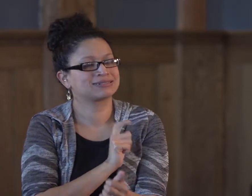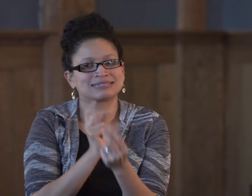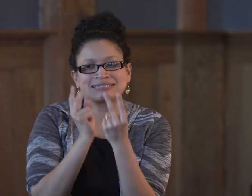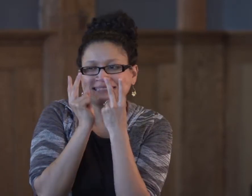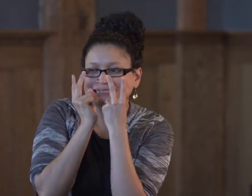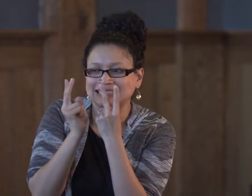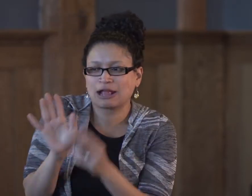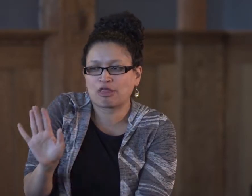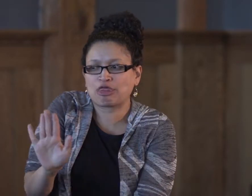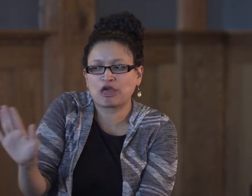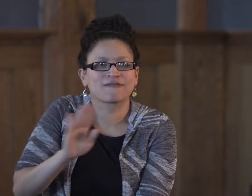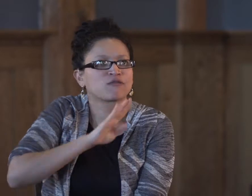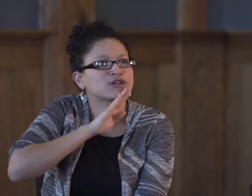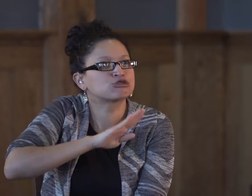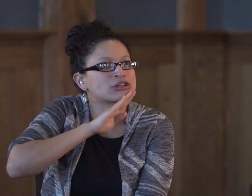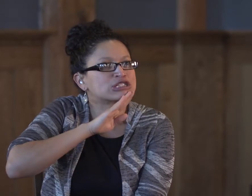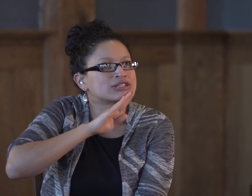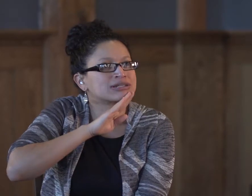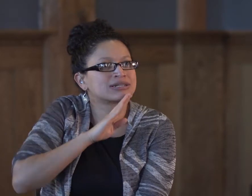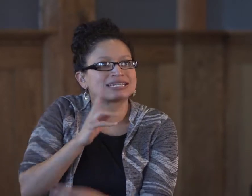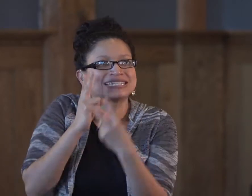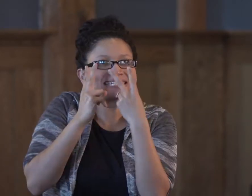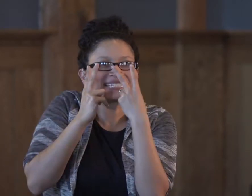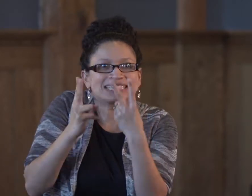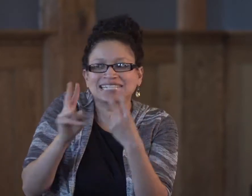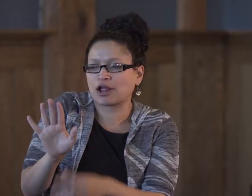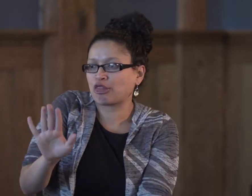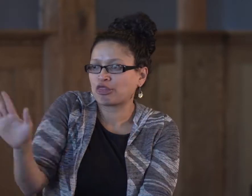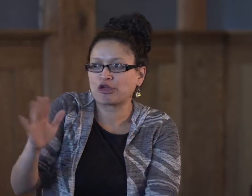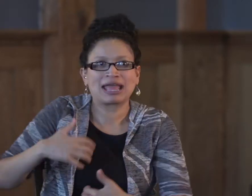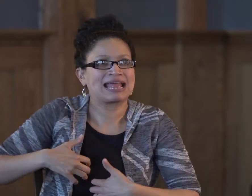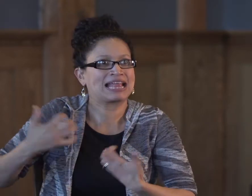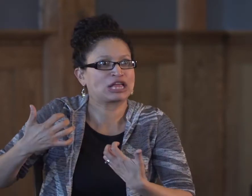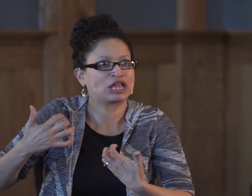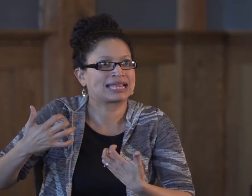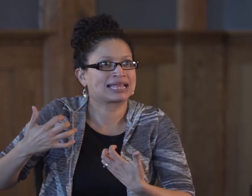as a Deaf advocate, seen this happen many times, seen Deaf victims be frustrated, their